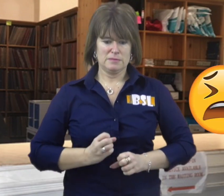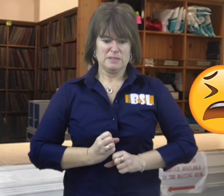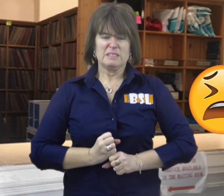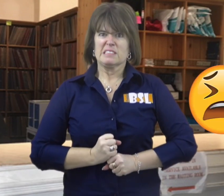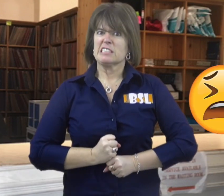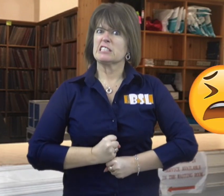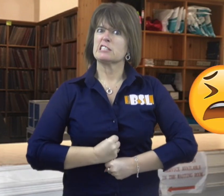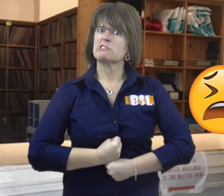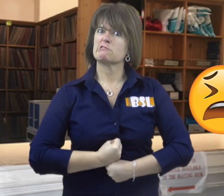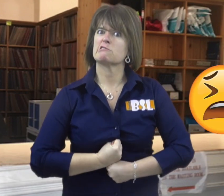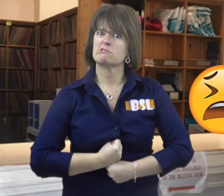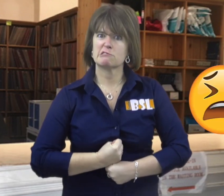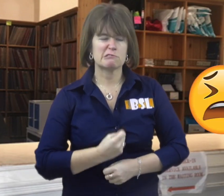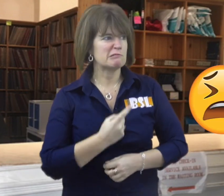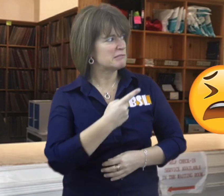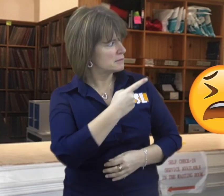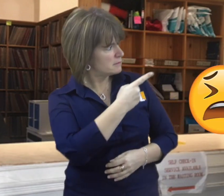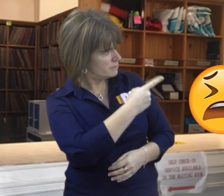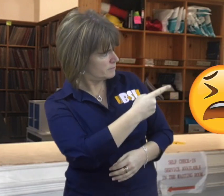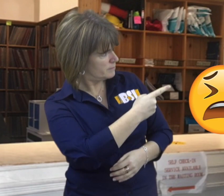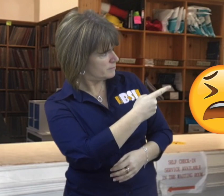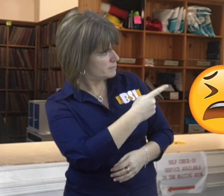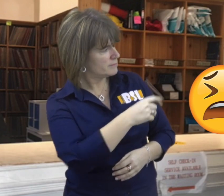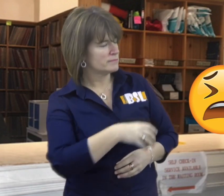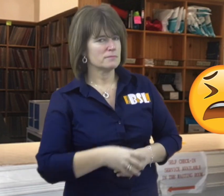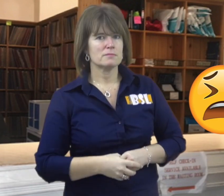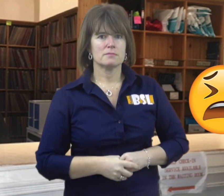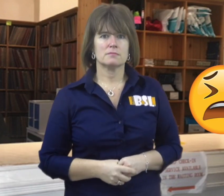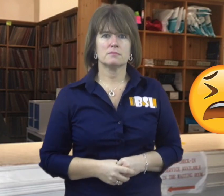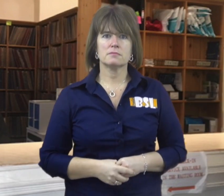Stressed